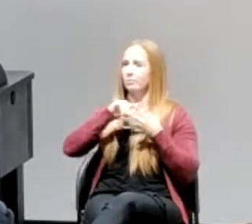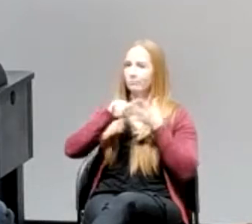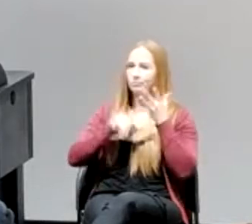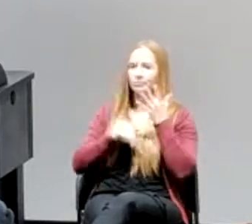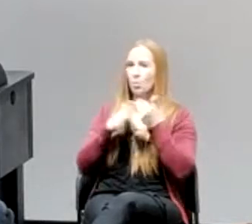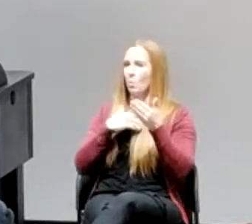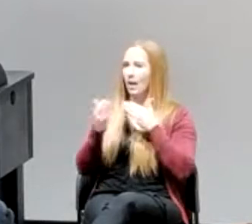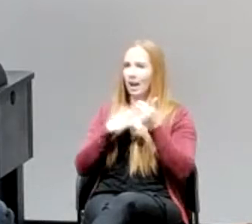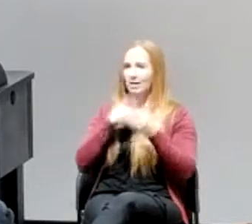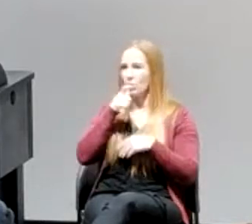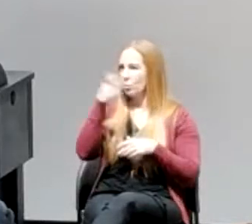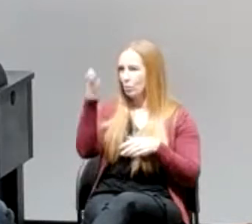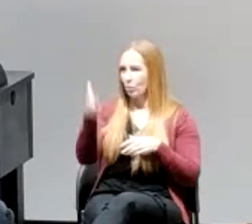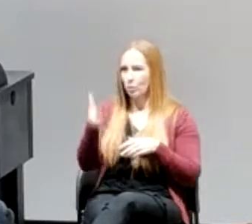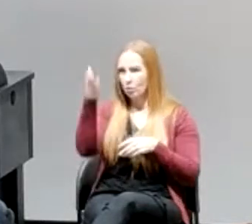days welcome home.